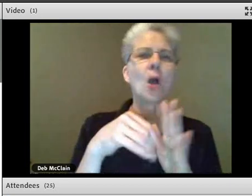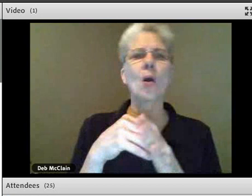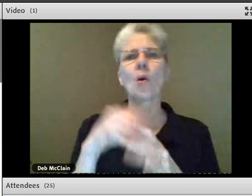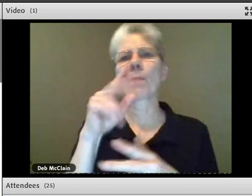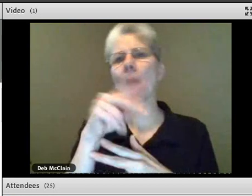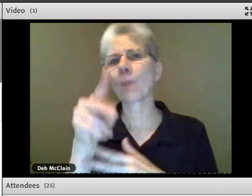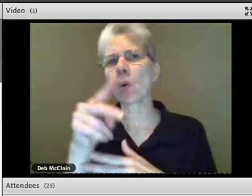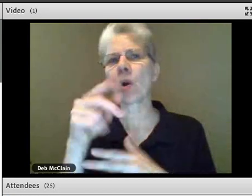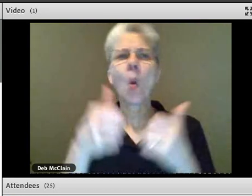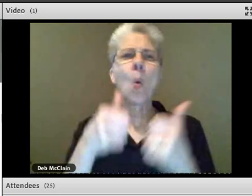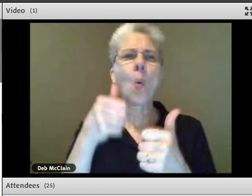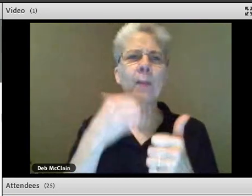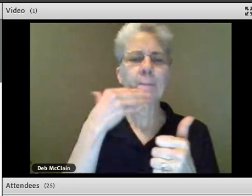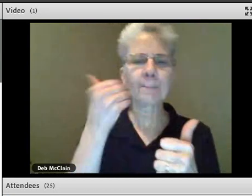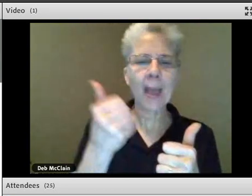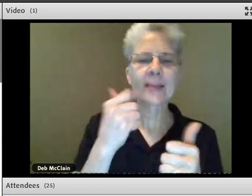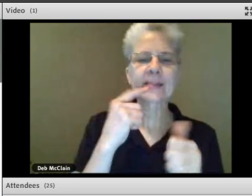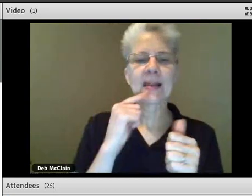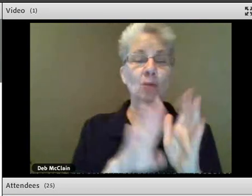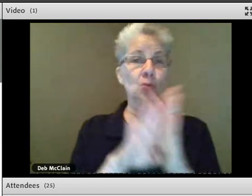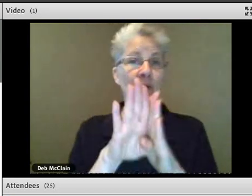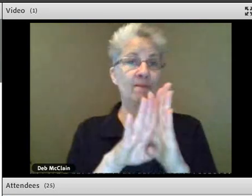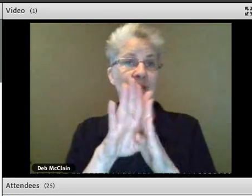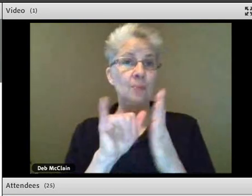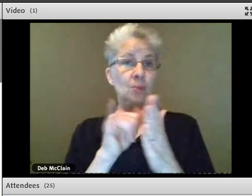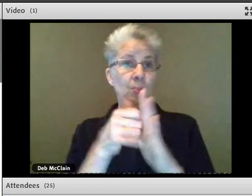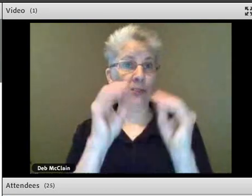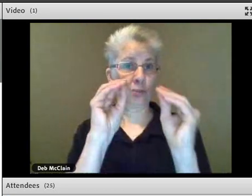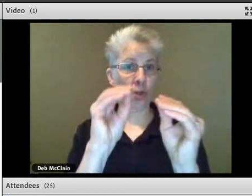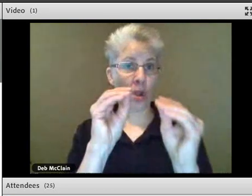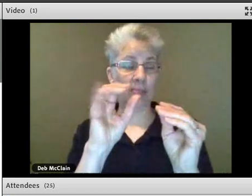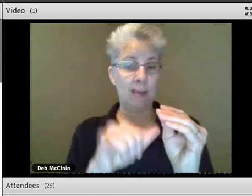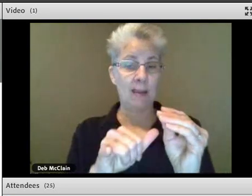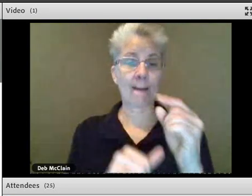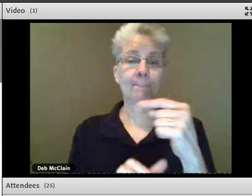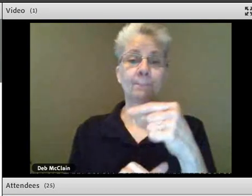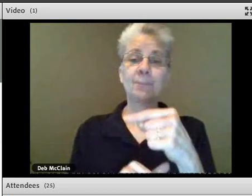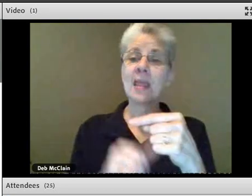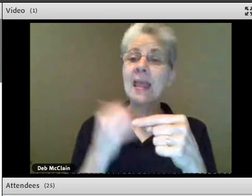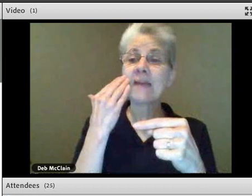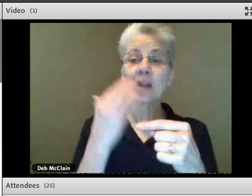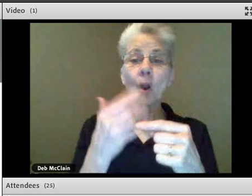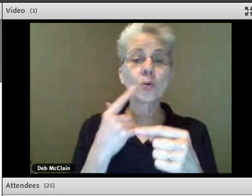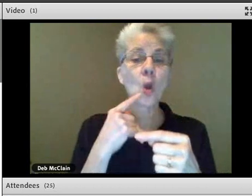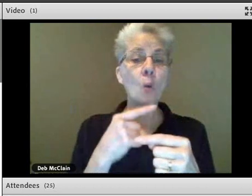and sometimes they'll even help develop the content to be taught. If they don't know the content to be taught,